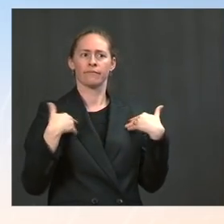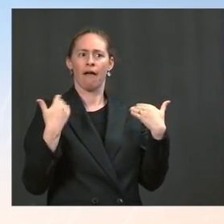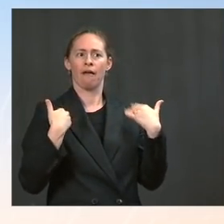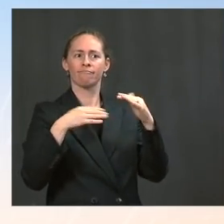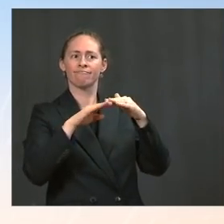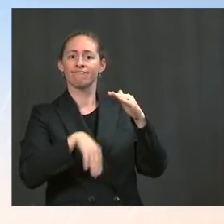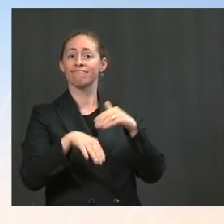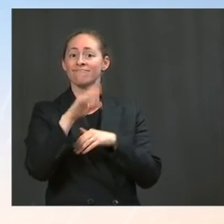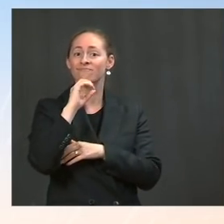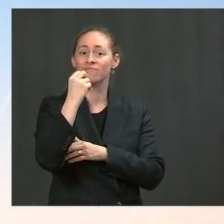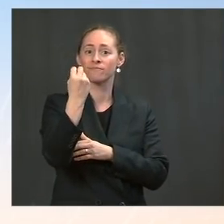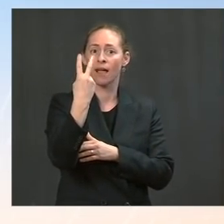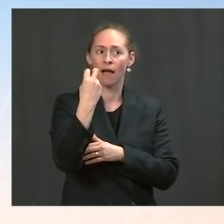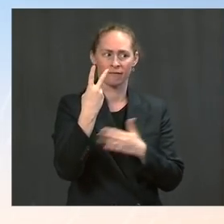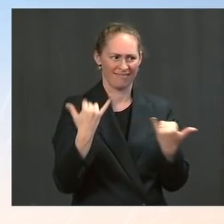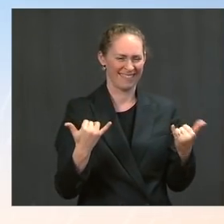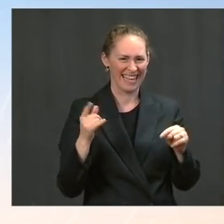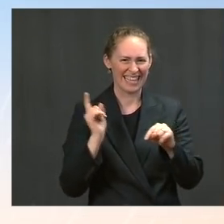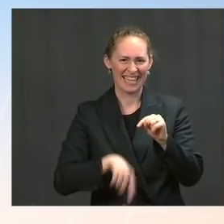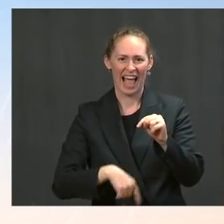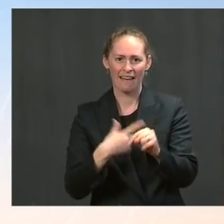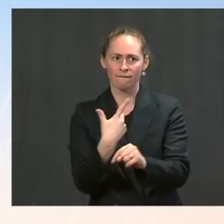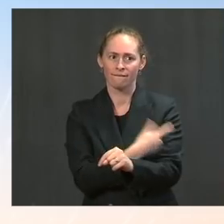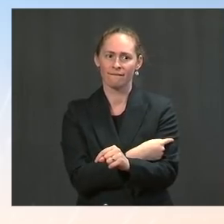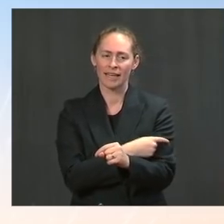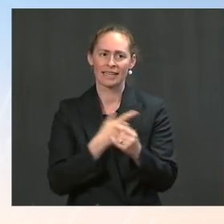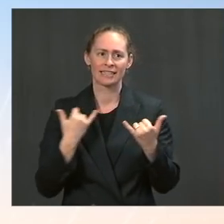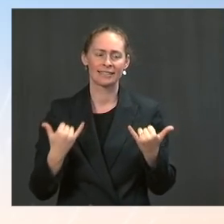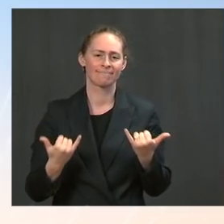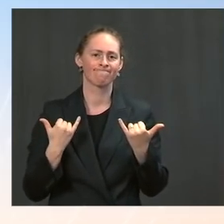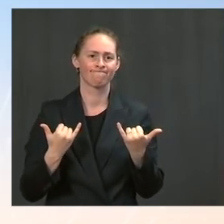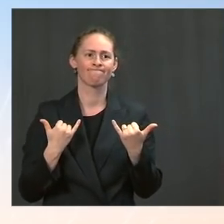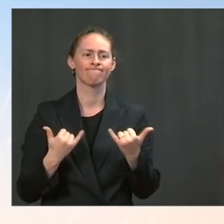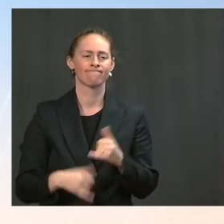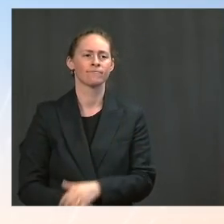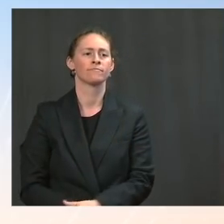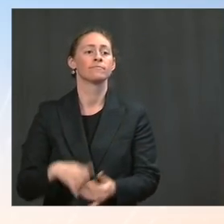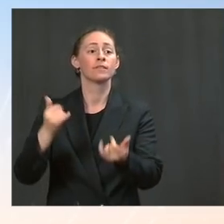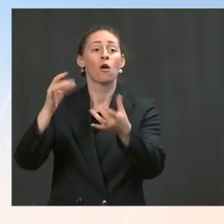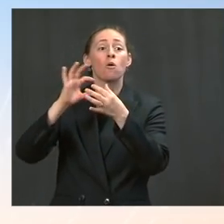And health -- and health infor- -- or decisions about the health of children -- as a parent myself --